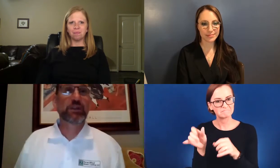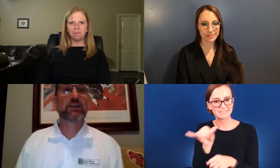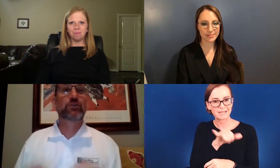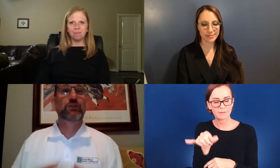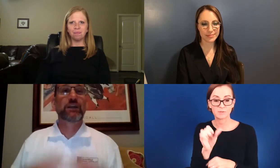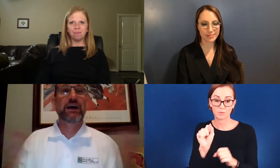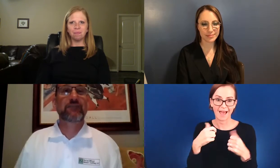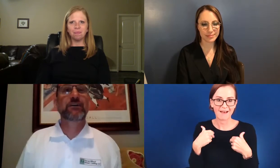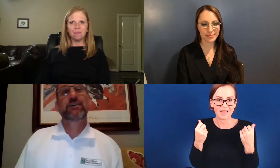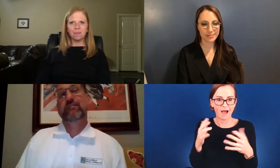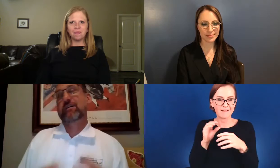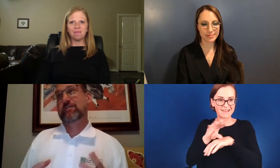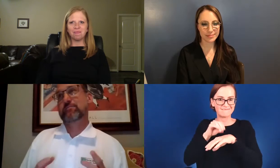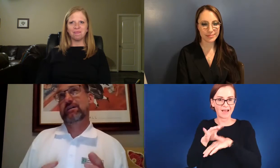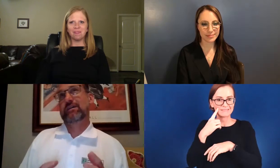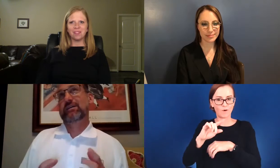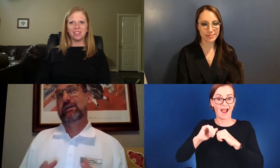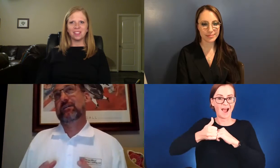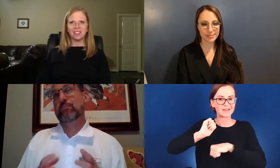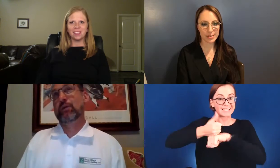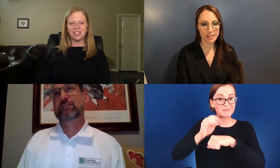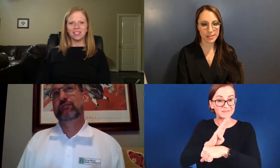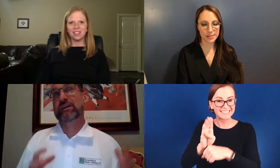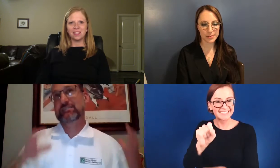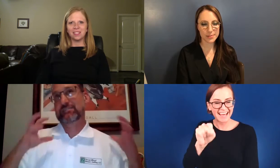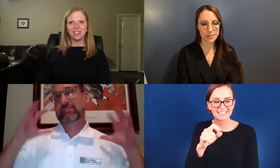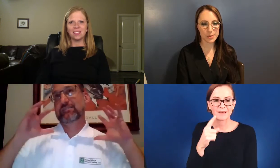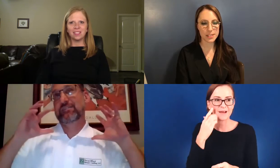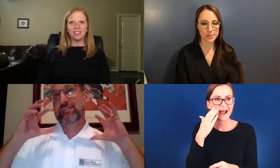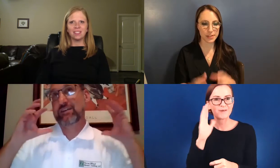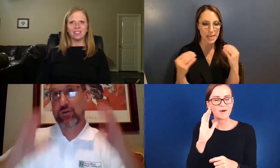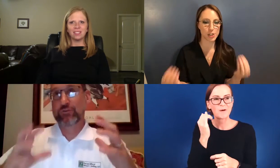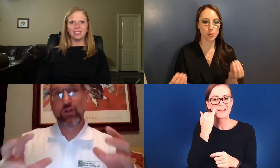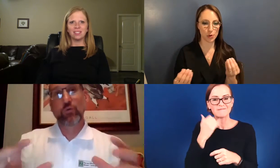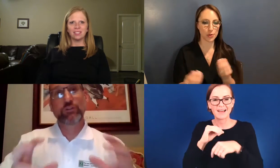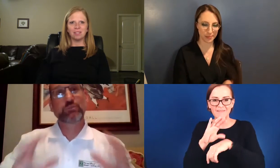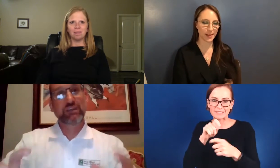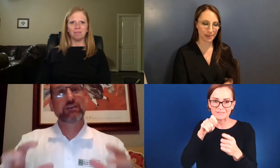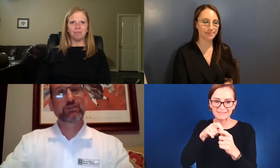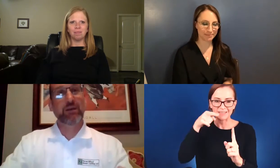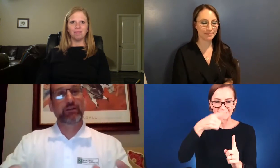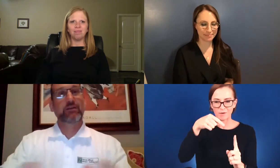but I don't know that I have much advice as it goes along with this particular topic,